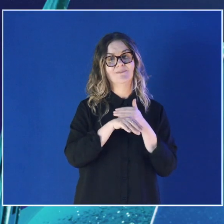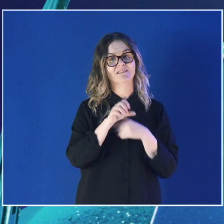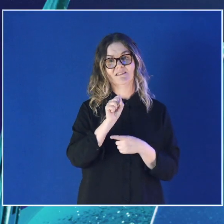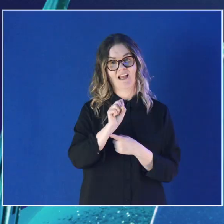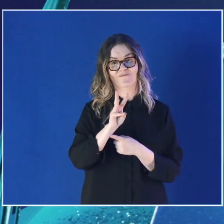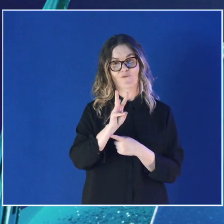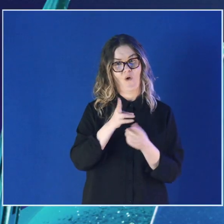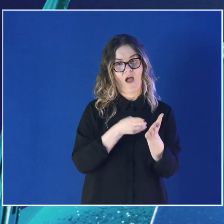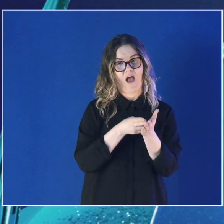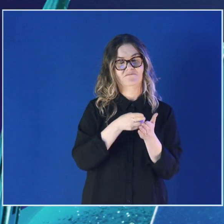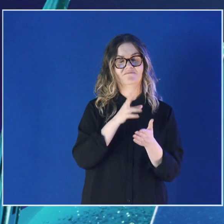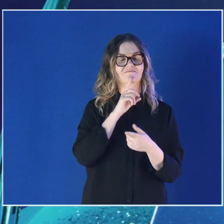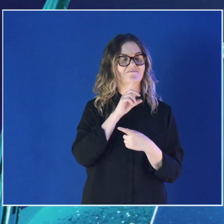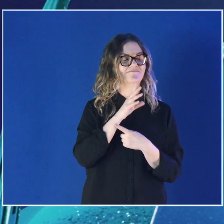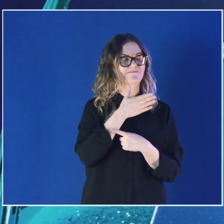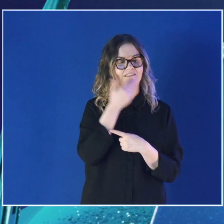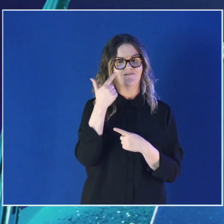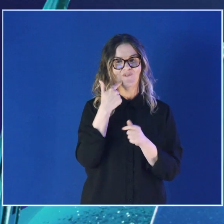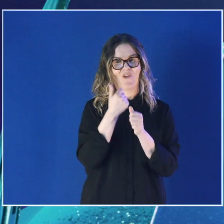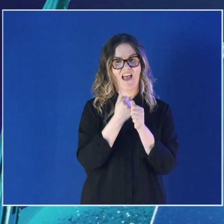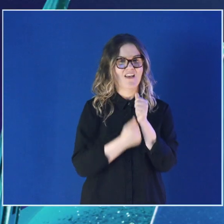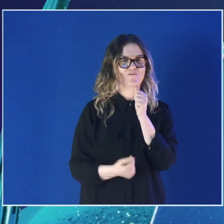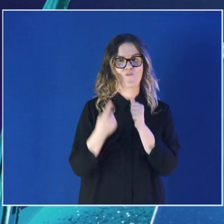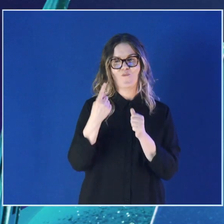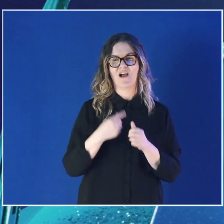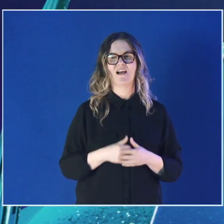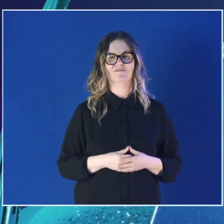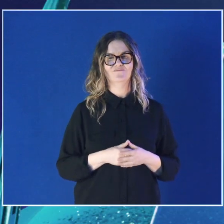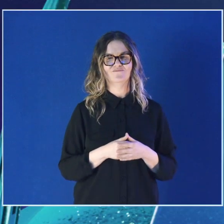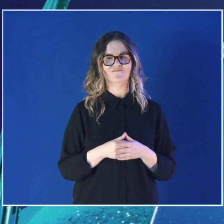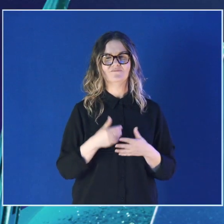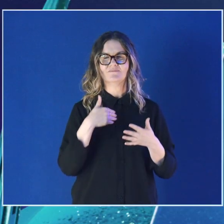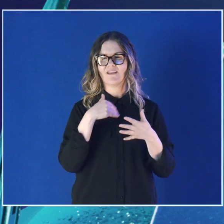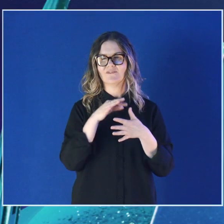load, save time, and improve people's lives in a measurable way.